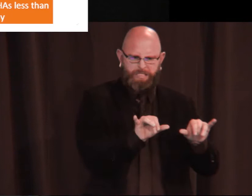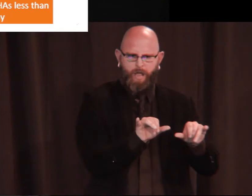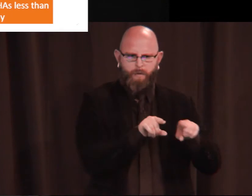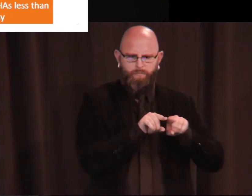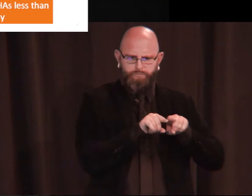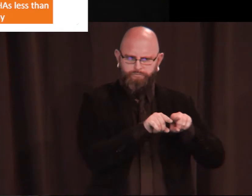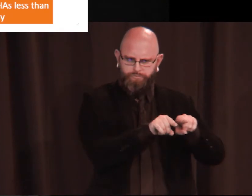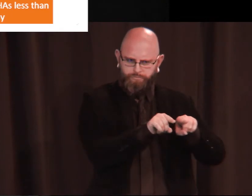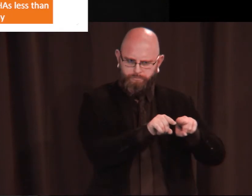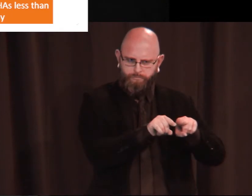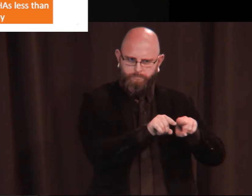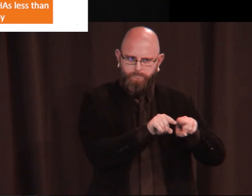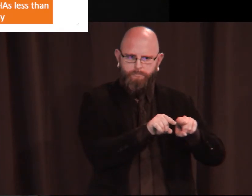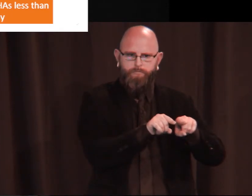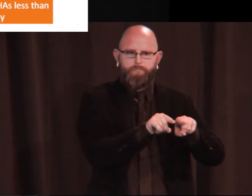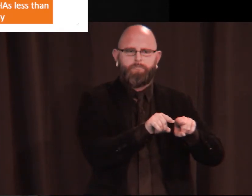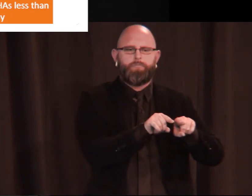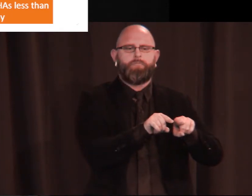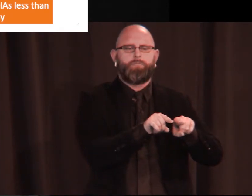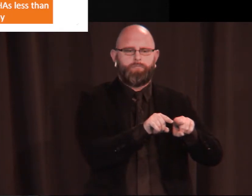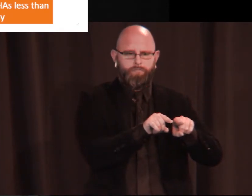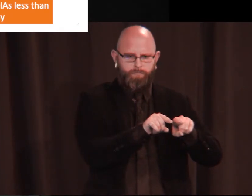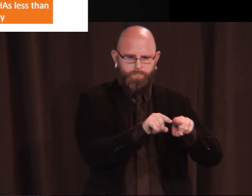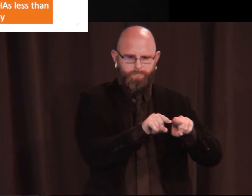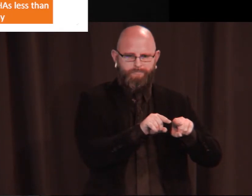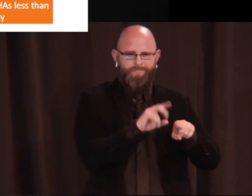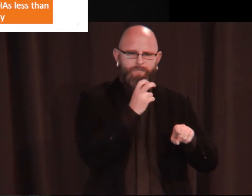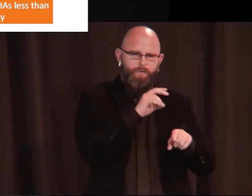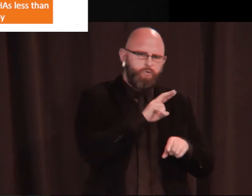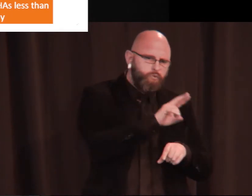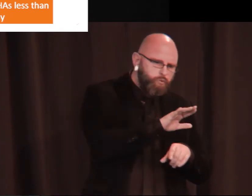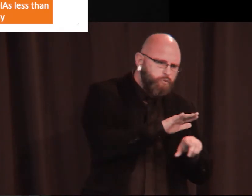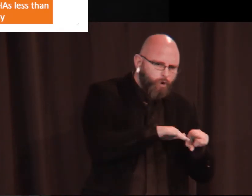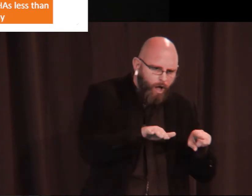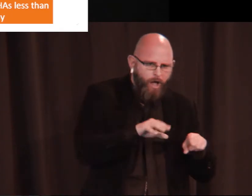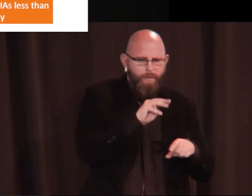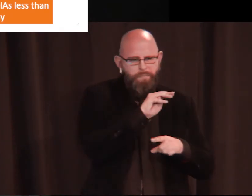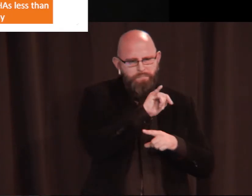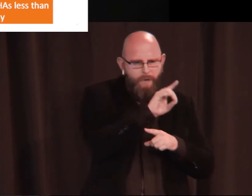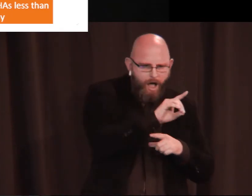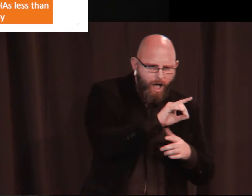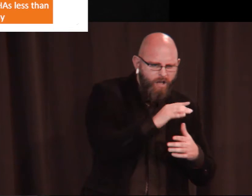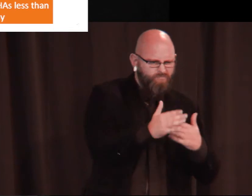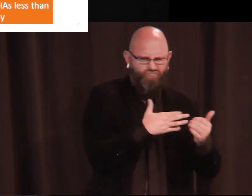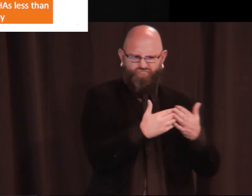Well, my child has a mild hearing loss, I really don't see them responding very much with or without the hearing aids on.